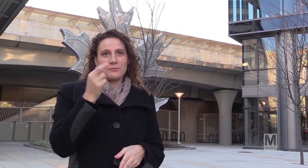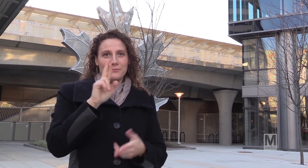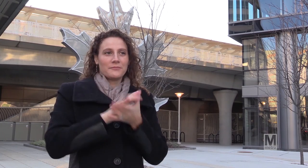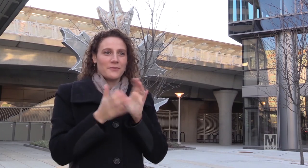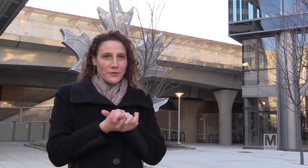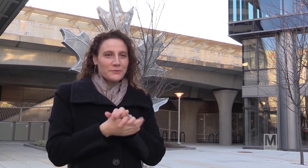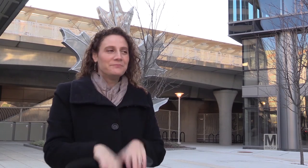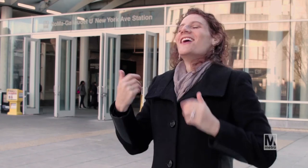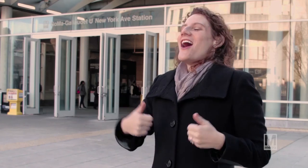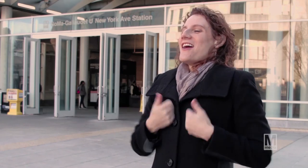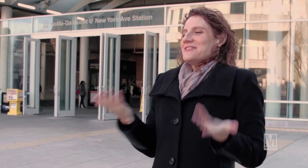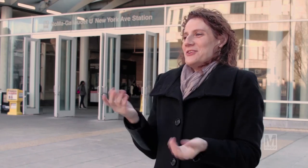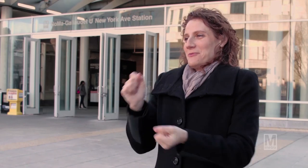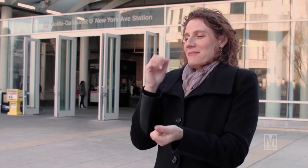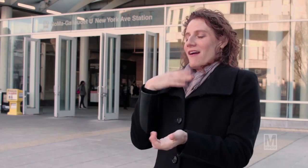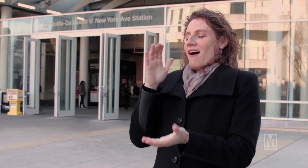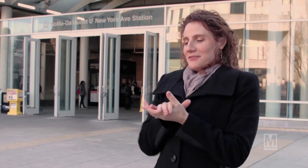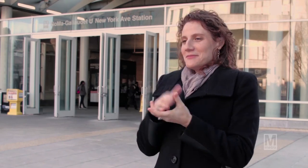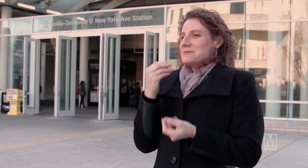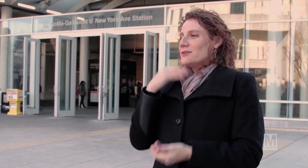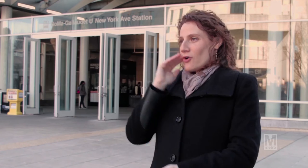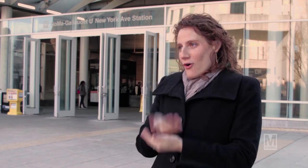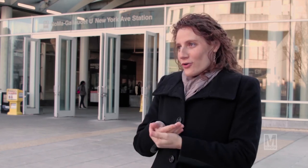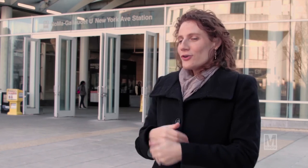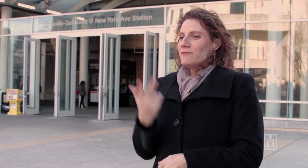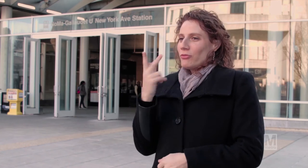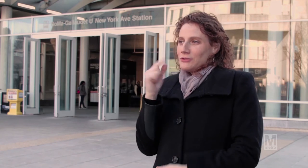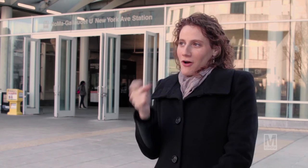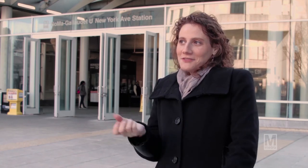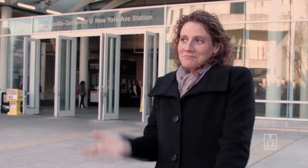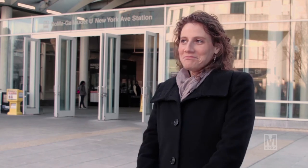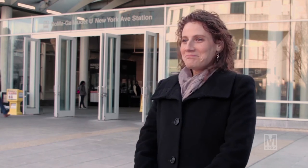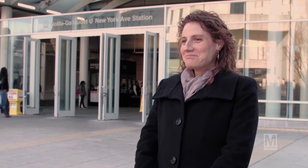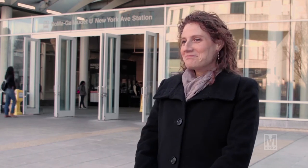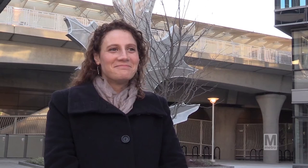My name is Brianne Burger. I live with my husband and my daughter here in Washington, D.C., and we have three dogs, as well.